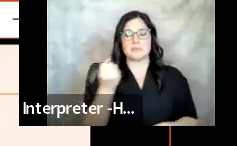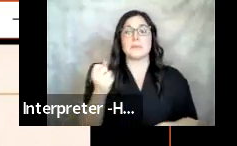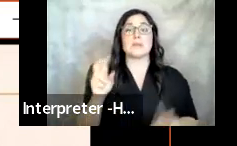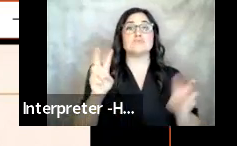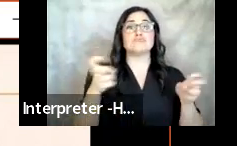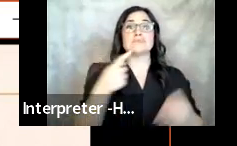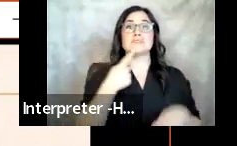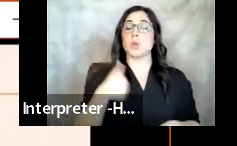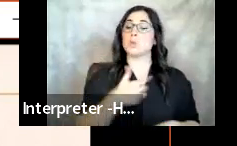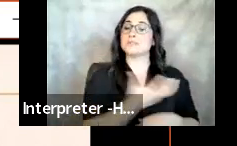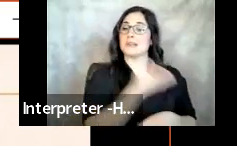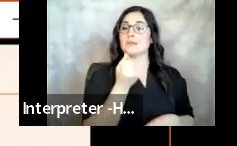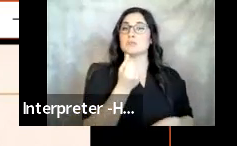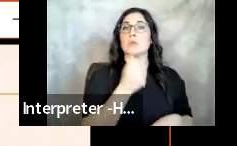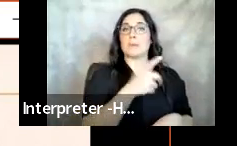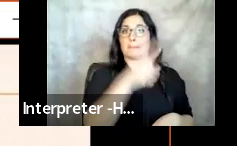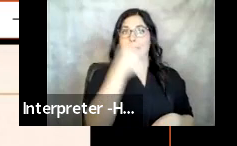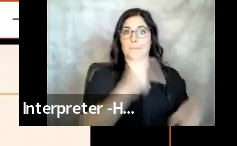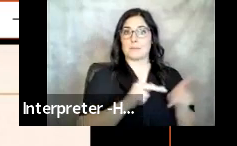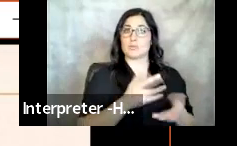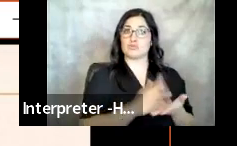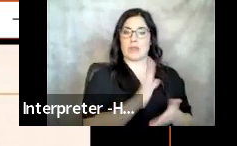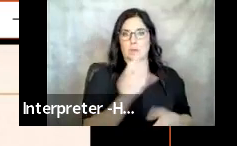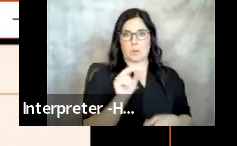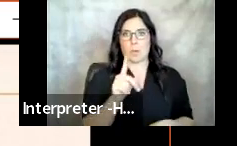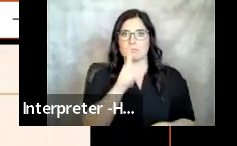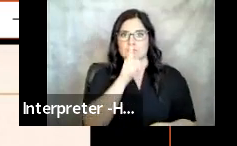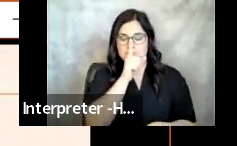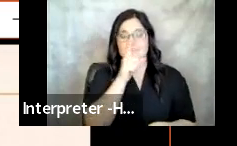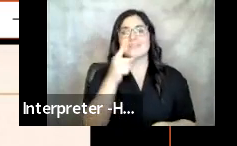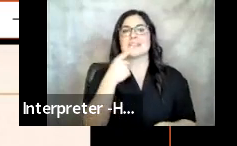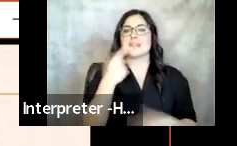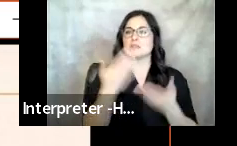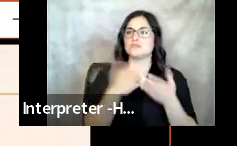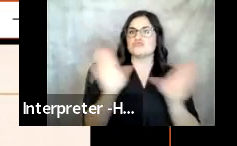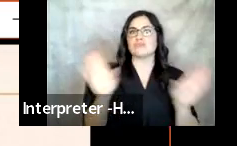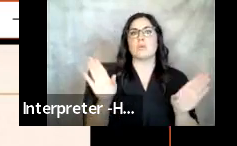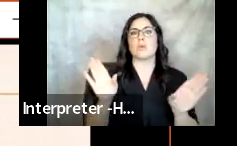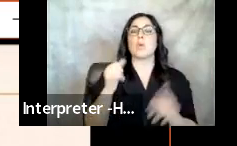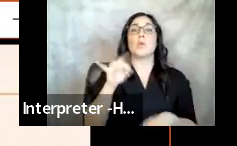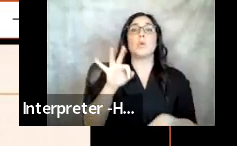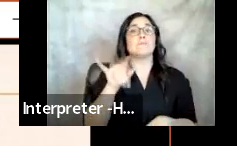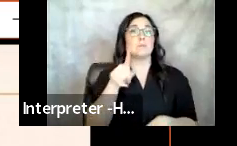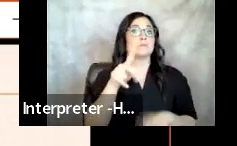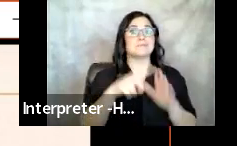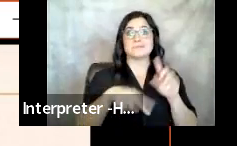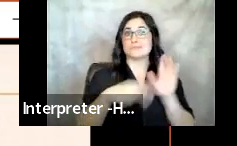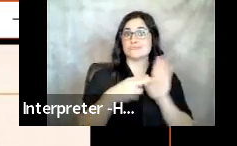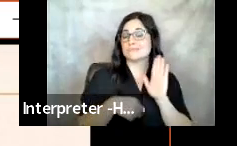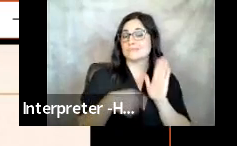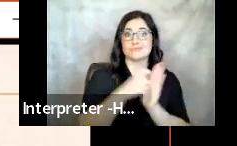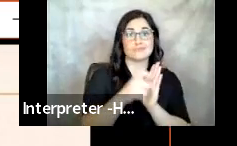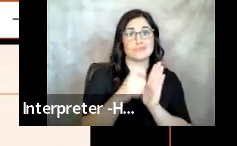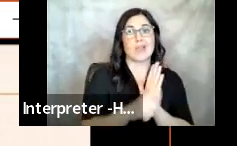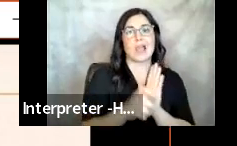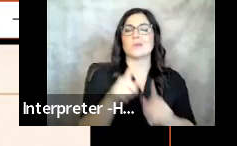The right to vote of. Black people. They say we're taking away illiterate. People's right to vote. We're taking away desperately poor people's, right to vote.